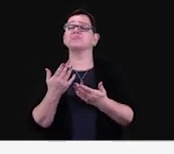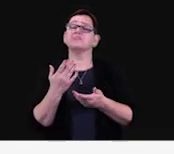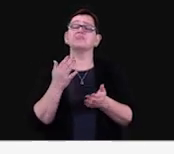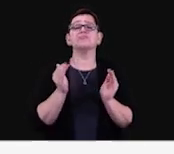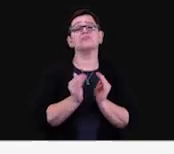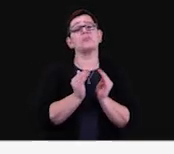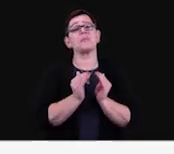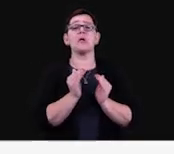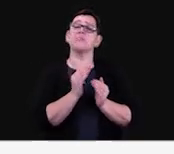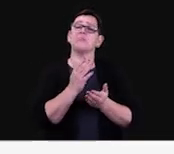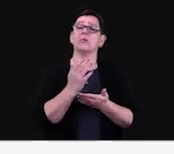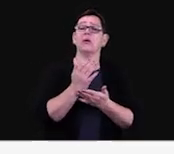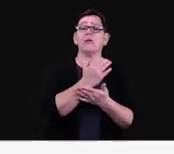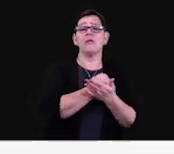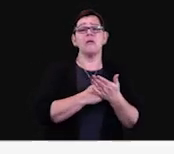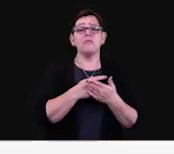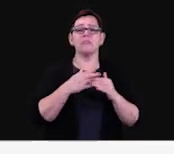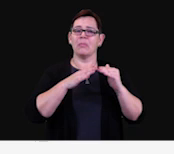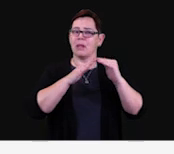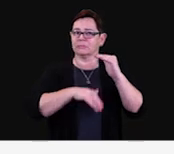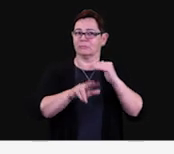and less than $45,000 for a couple.